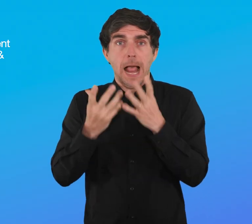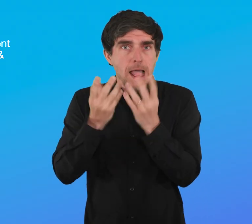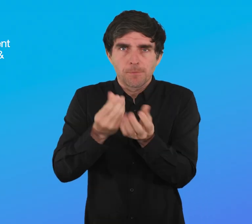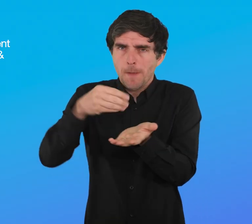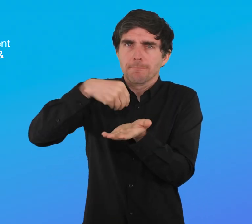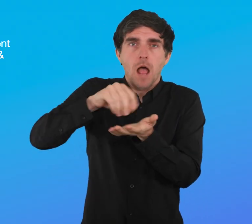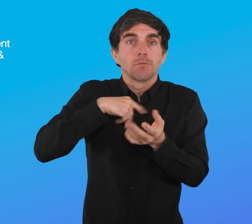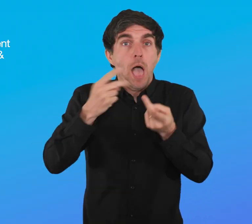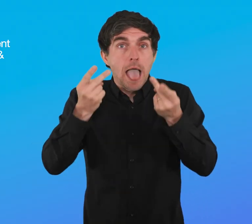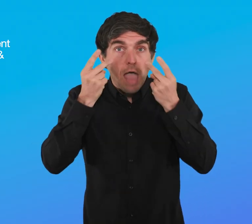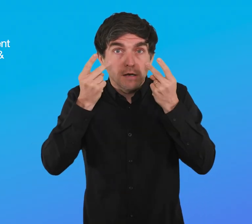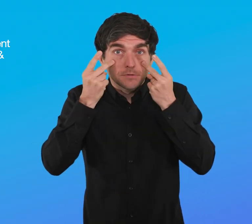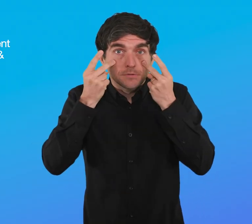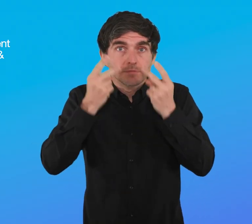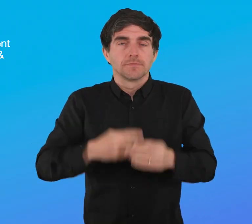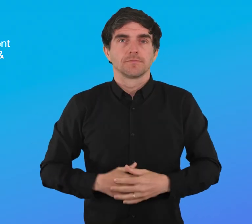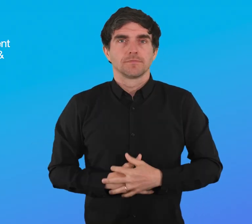• help to pay for glasses.